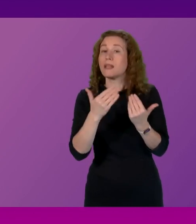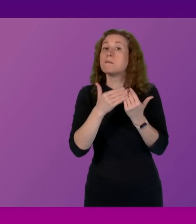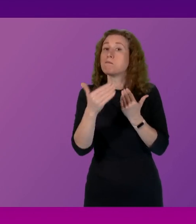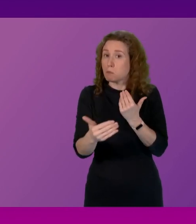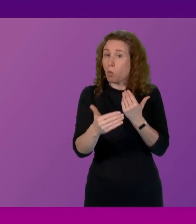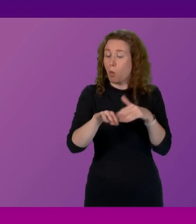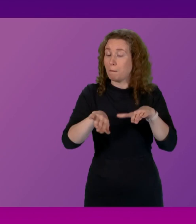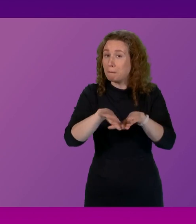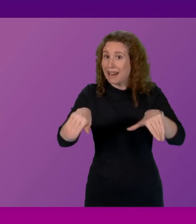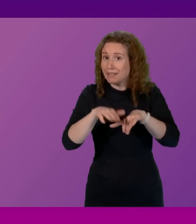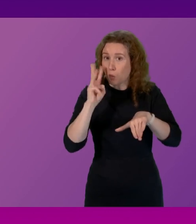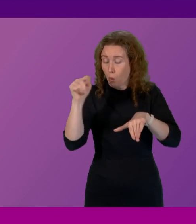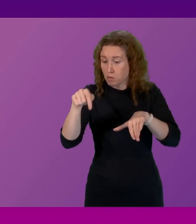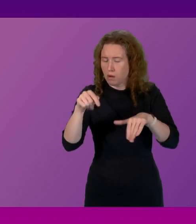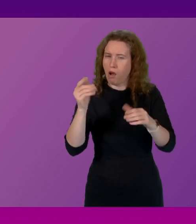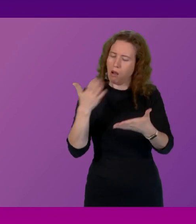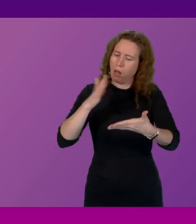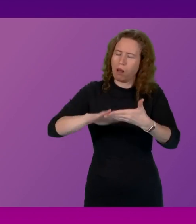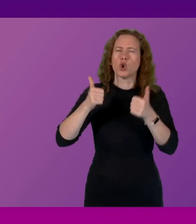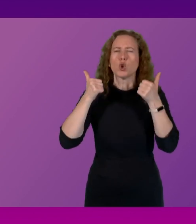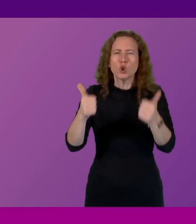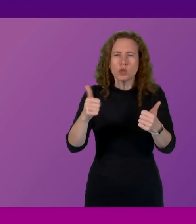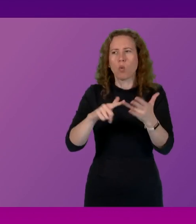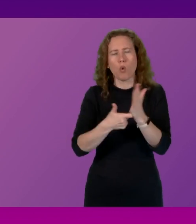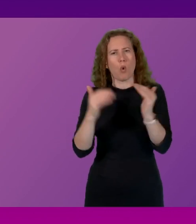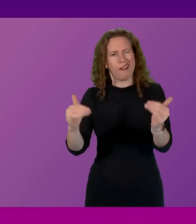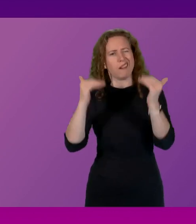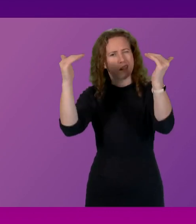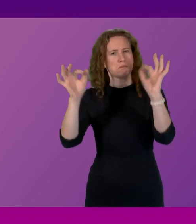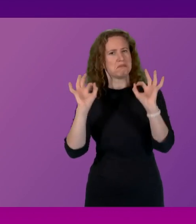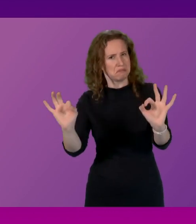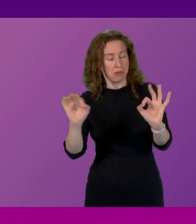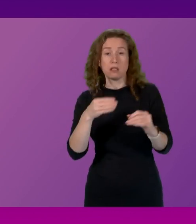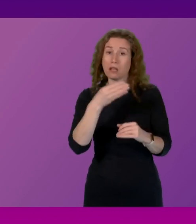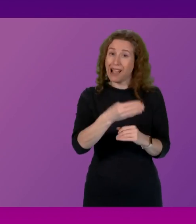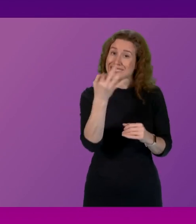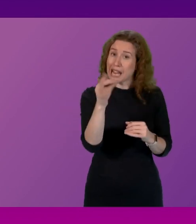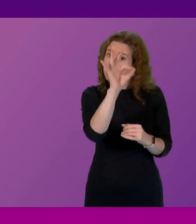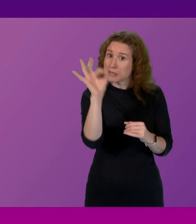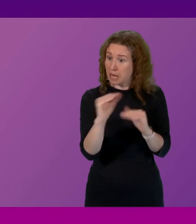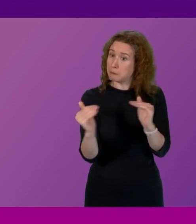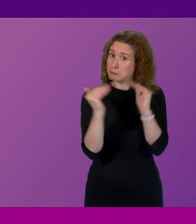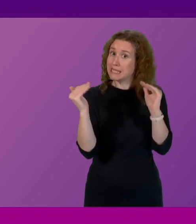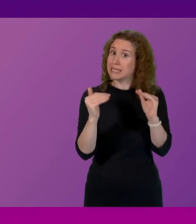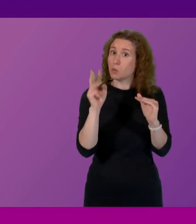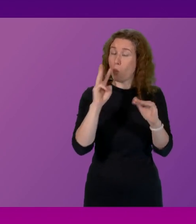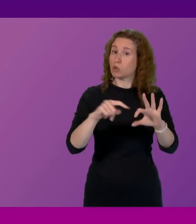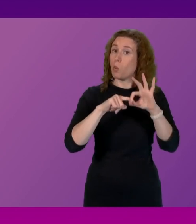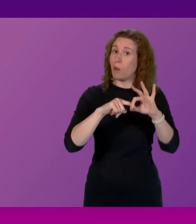are classified as good or excellent, with 98 per cent now meeting water quality standards.